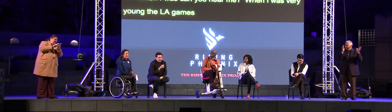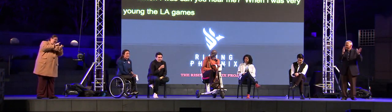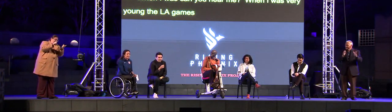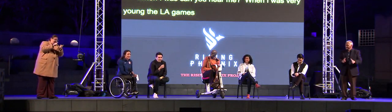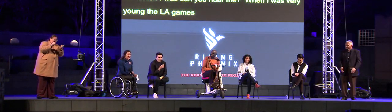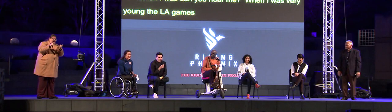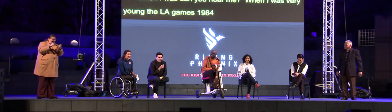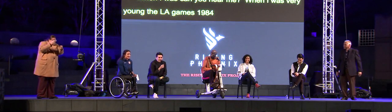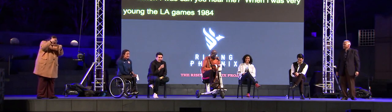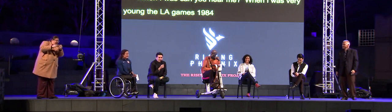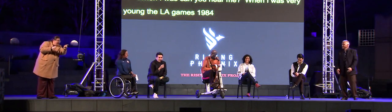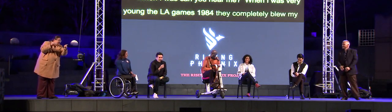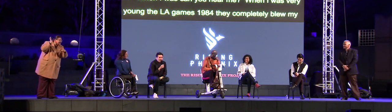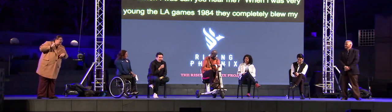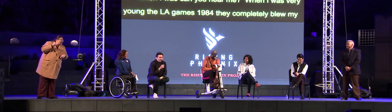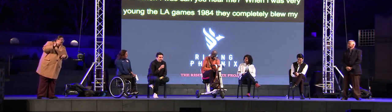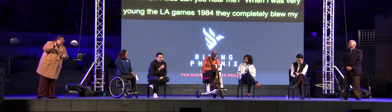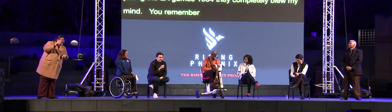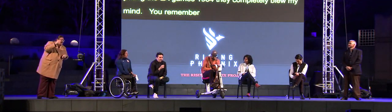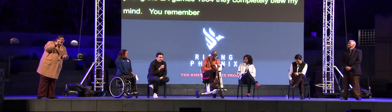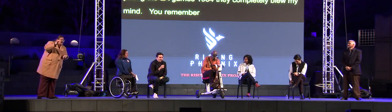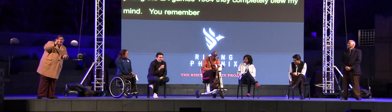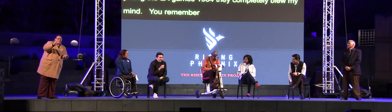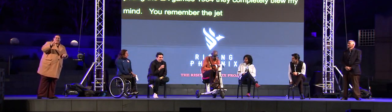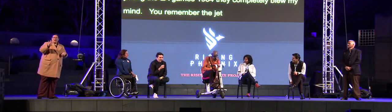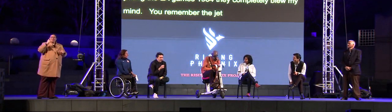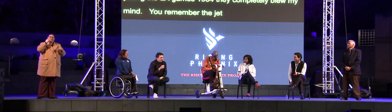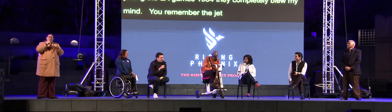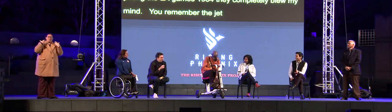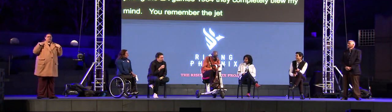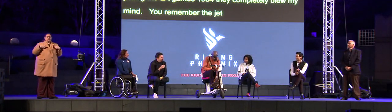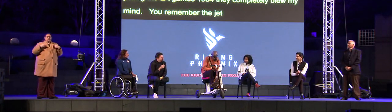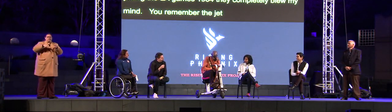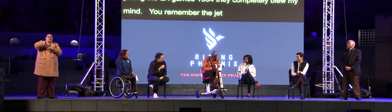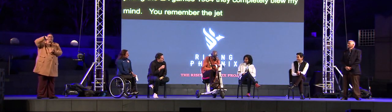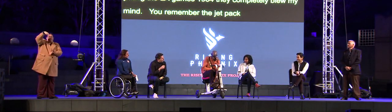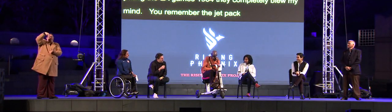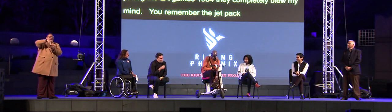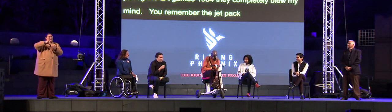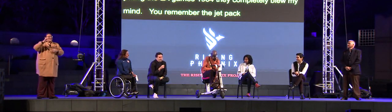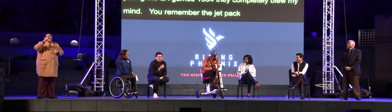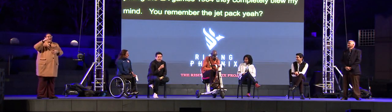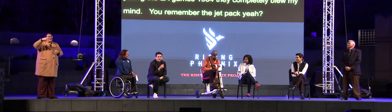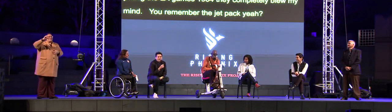You remember the jet pack. Yeah? It stunned me.